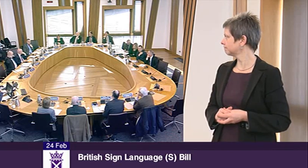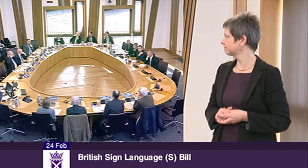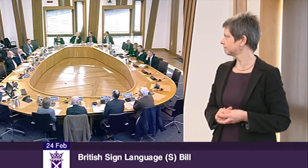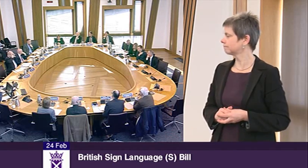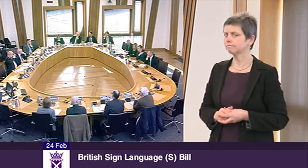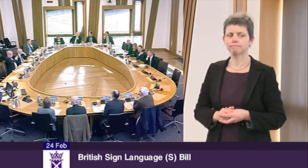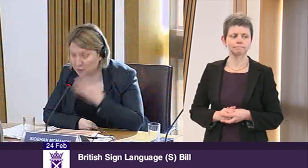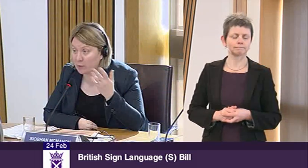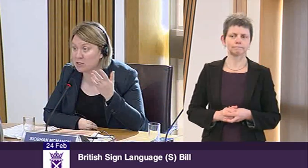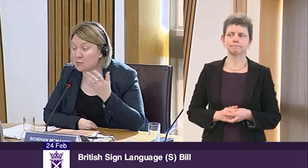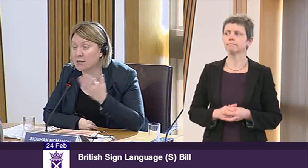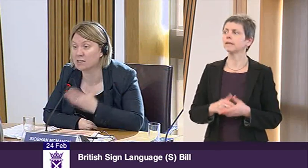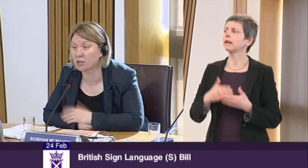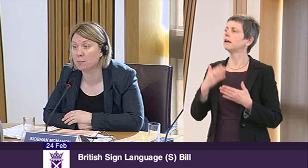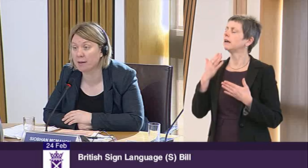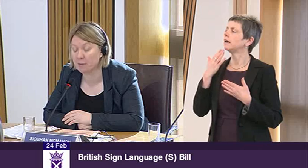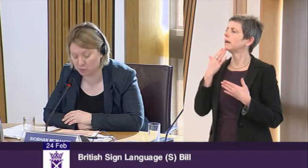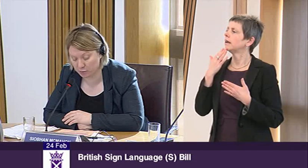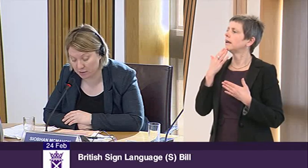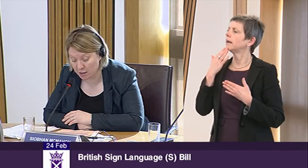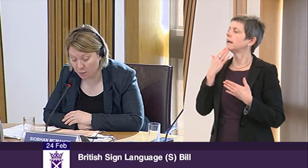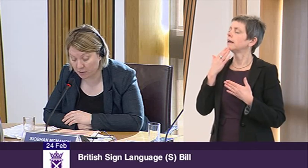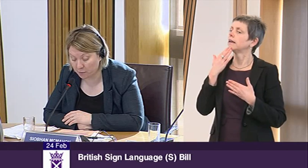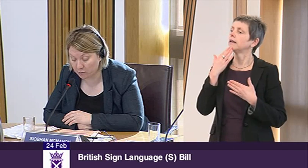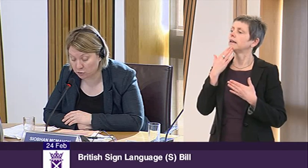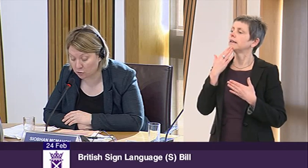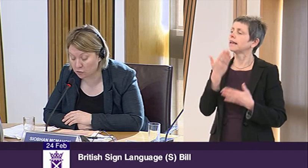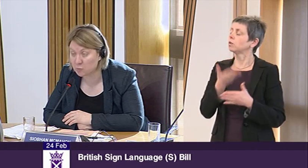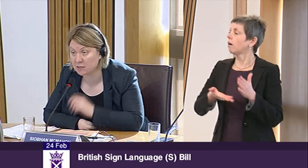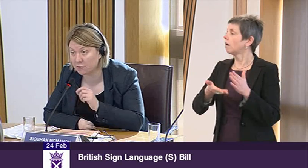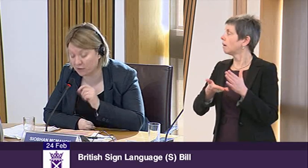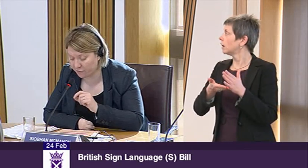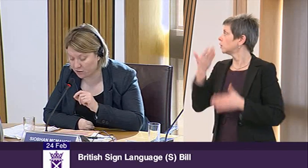to leave. He asked the panel members whether the bill should include specific reference